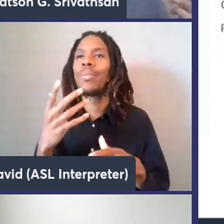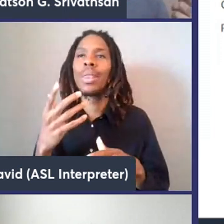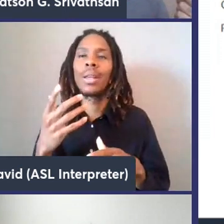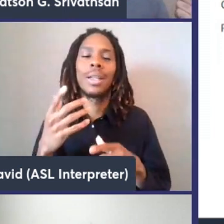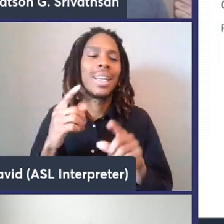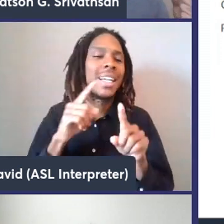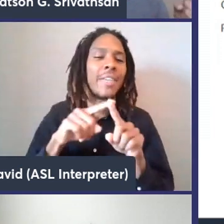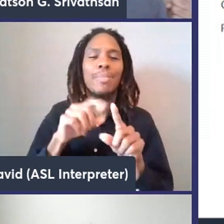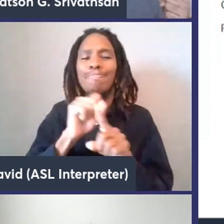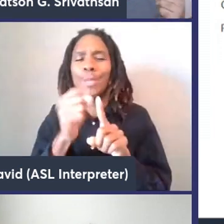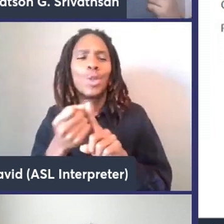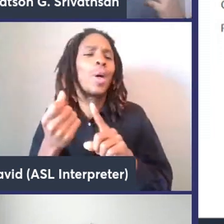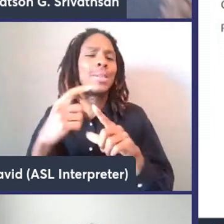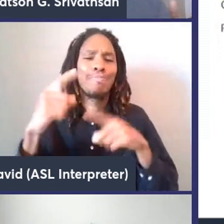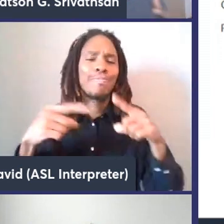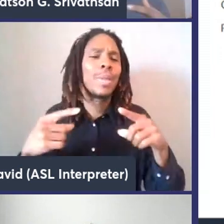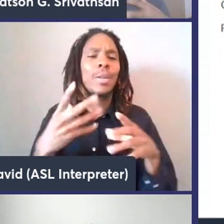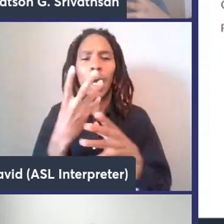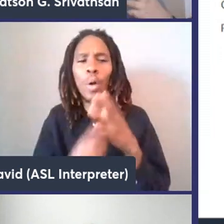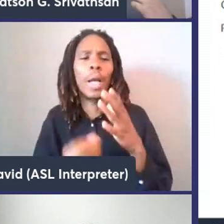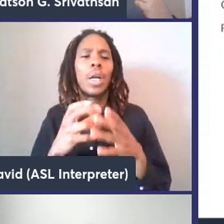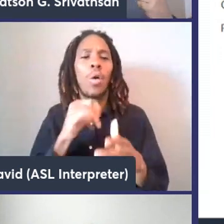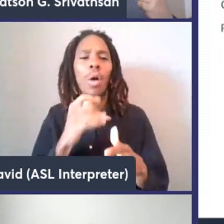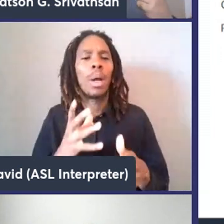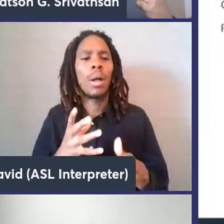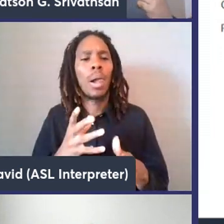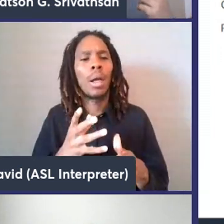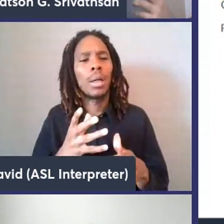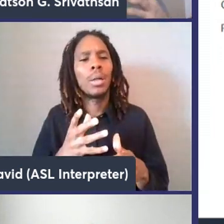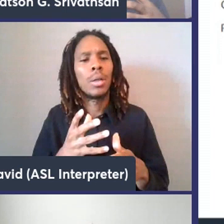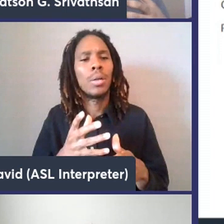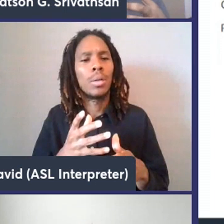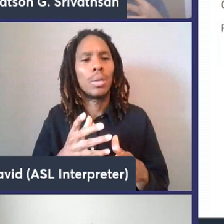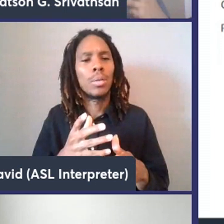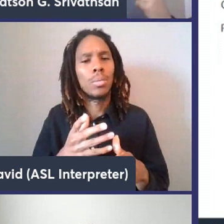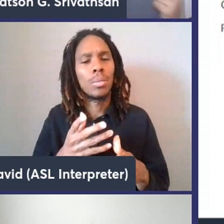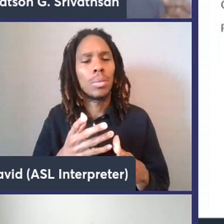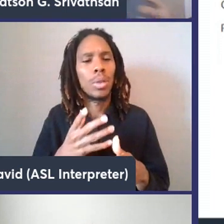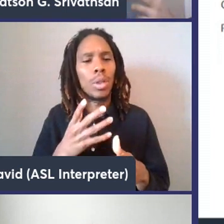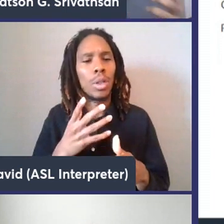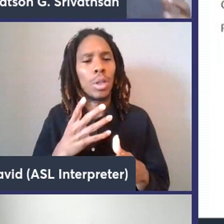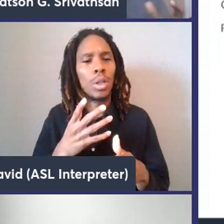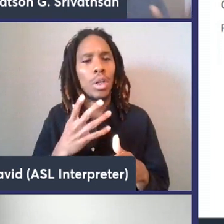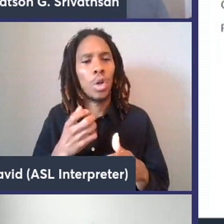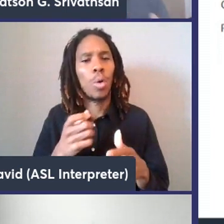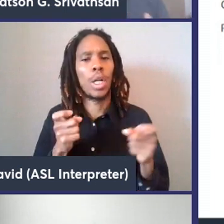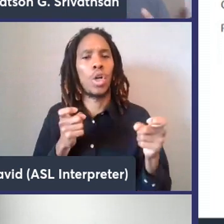or something, you wanna be lot more formal, you wanna be, you wanna show the, you wanna control the tone